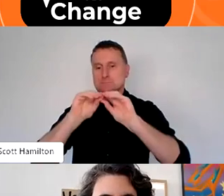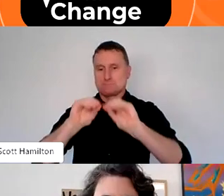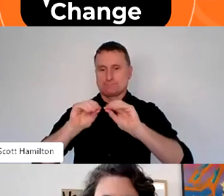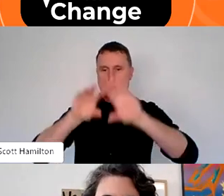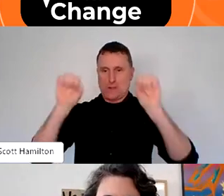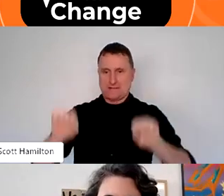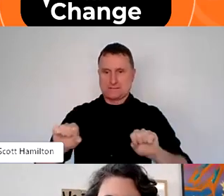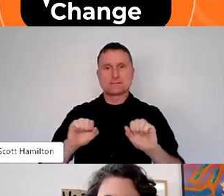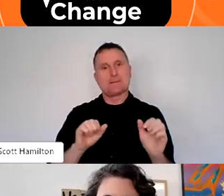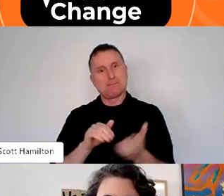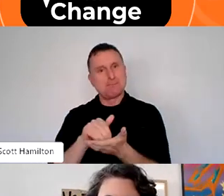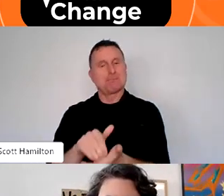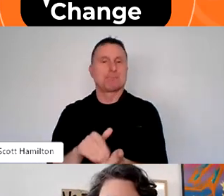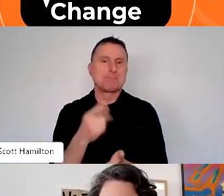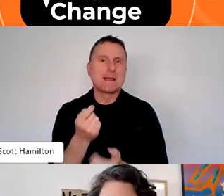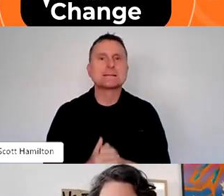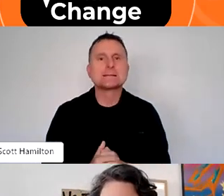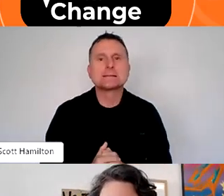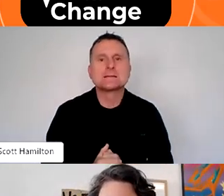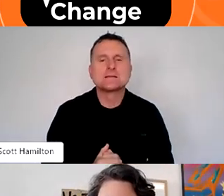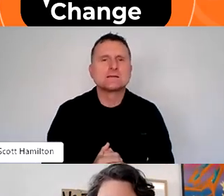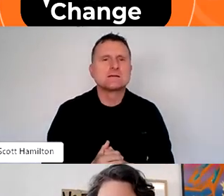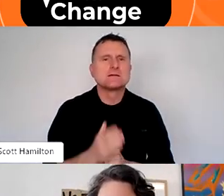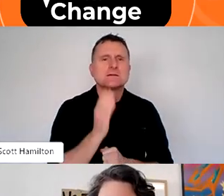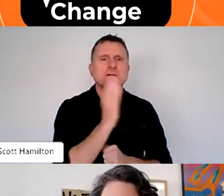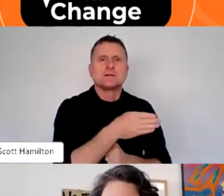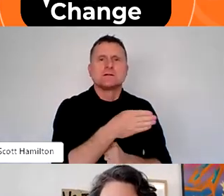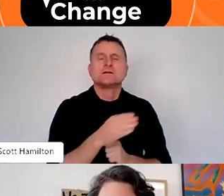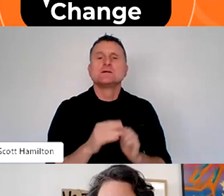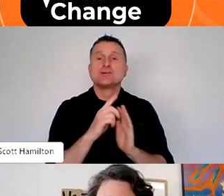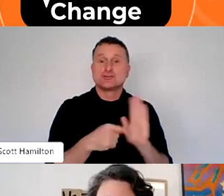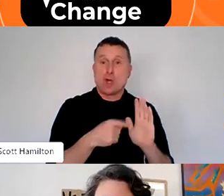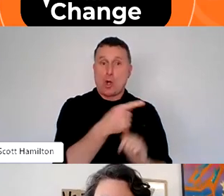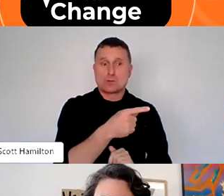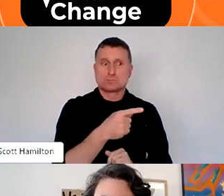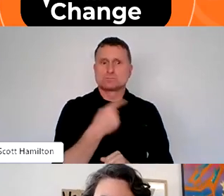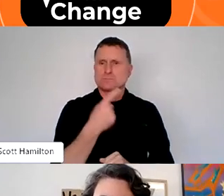Claire. John. Yeah, from my perspective we're role models. I have hundreds